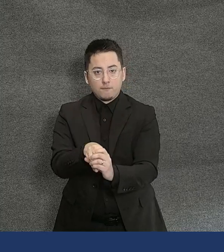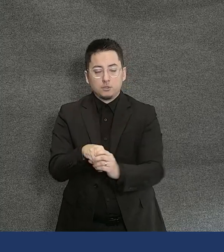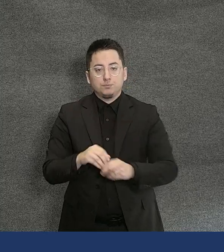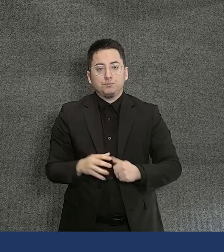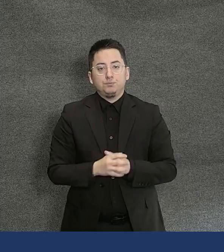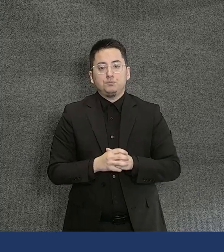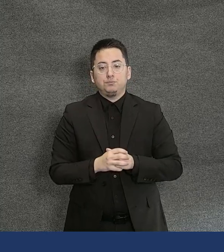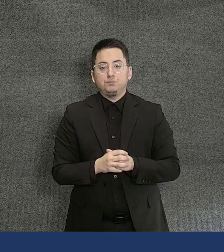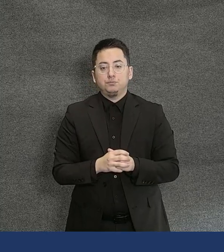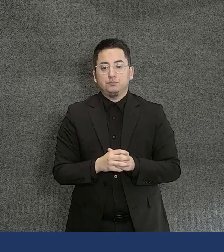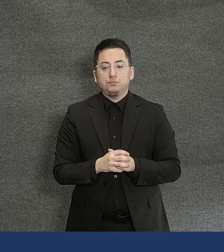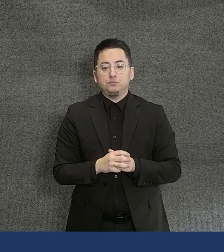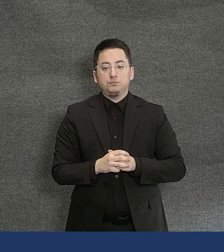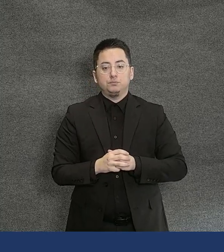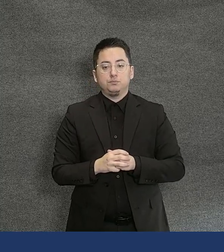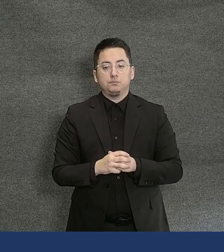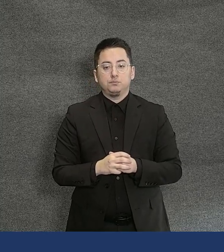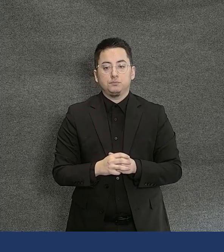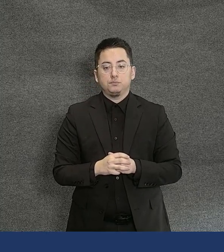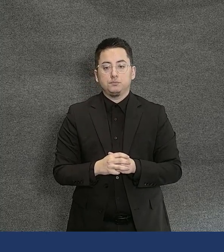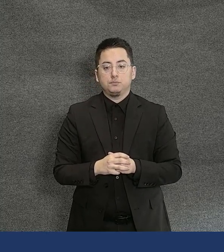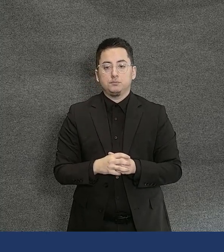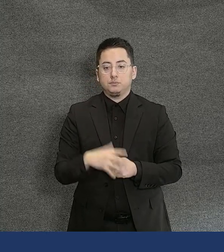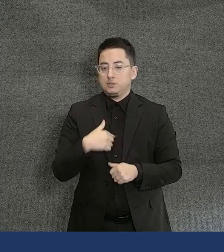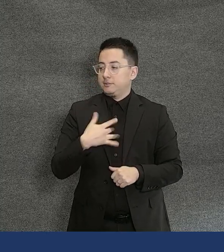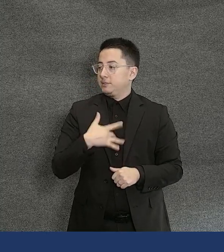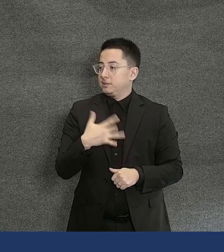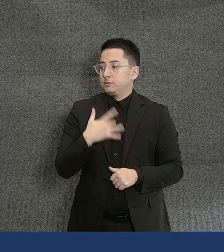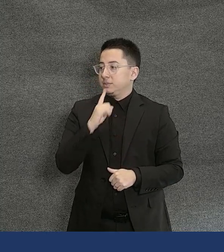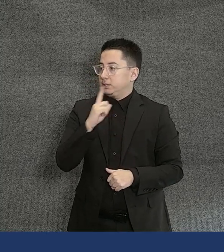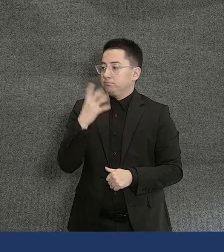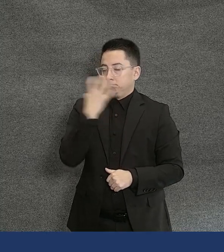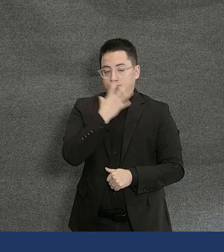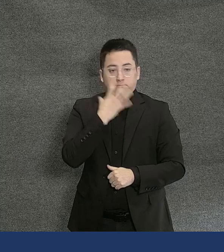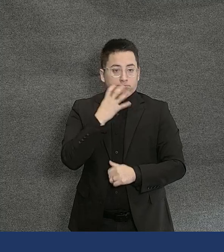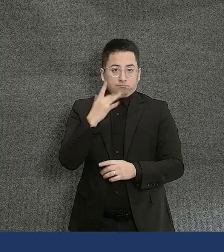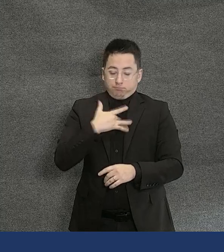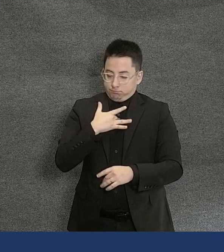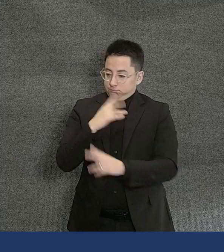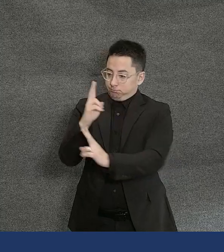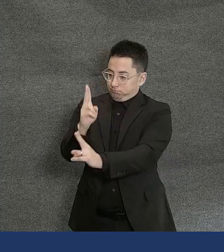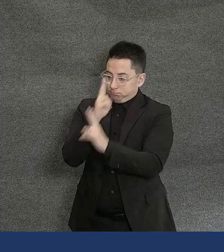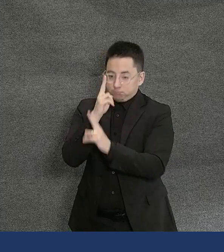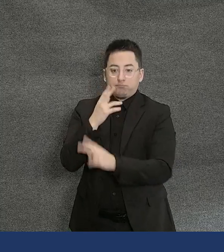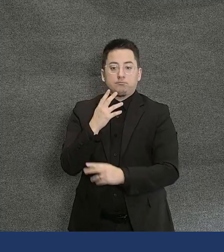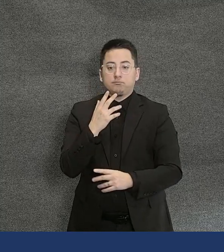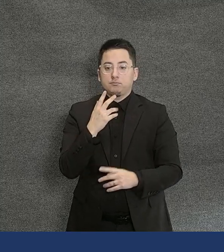I feel really lucky and honored to come in at the same time as representative Hicks.